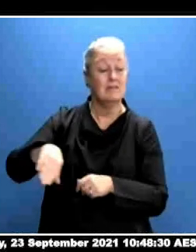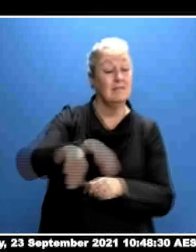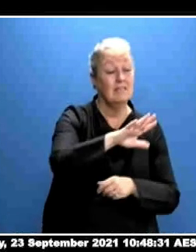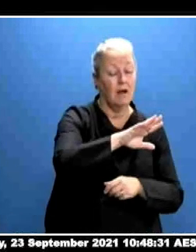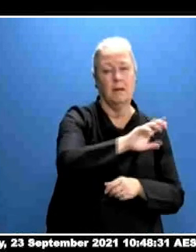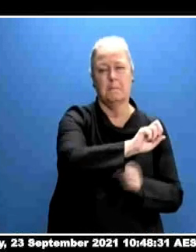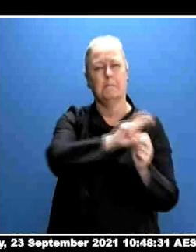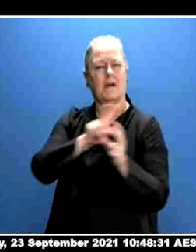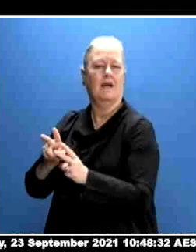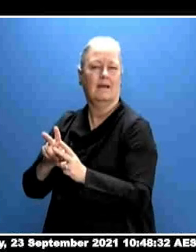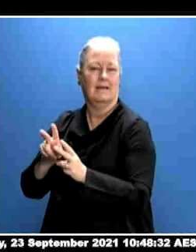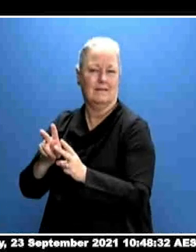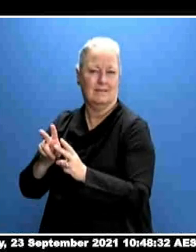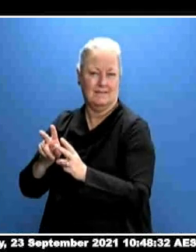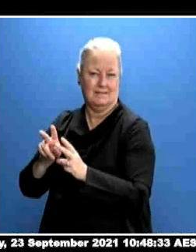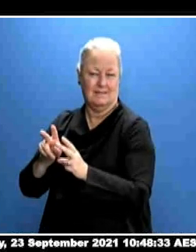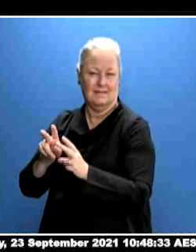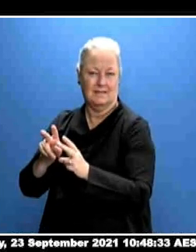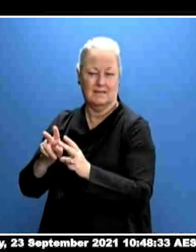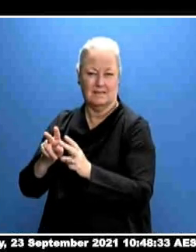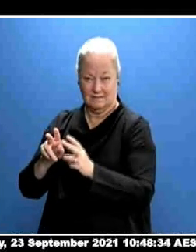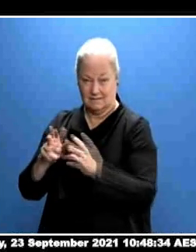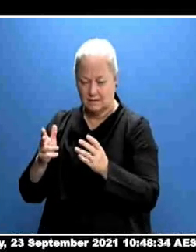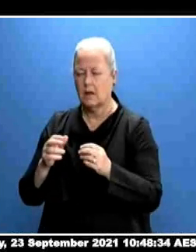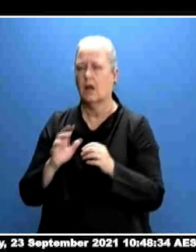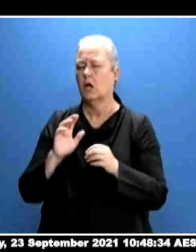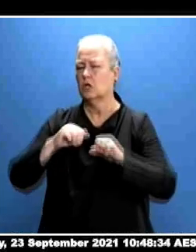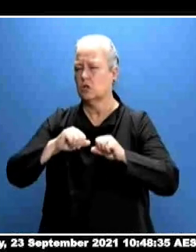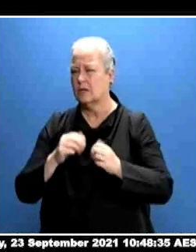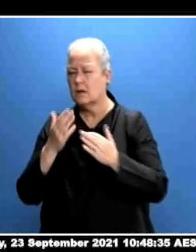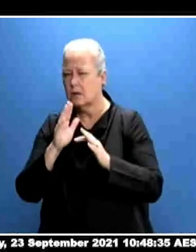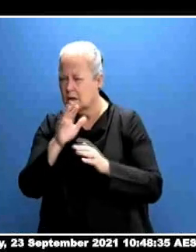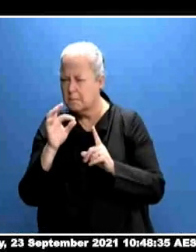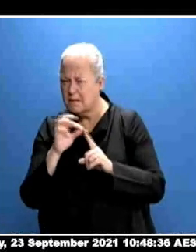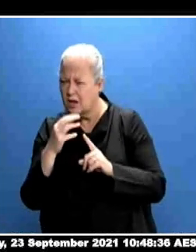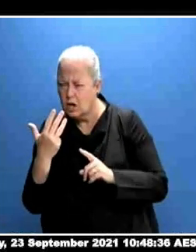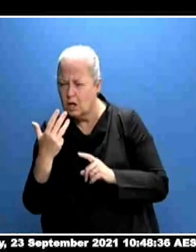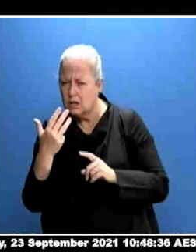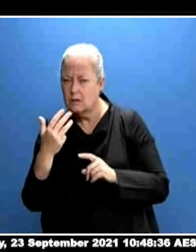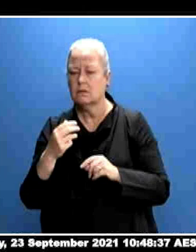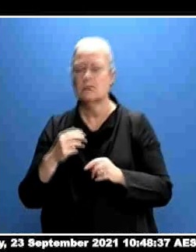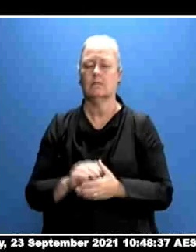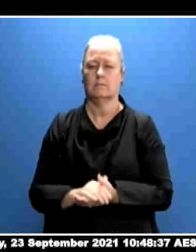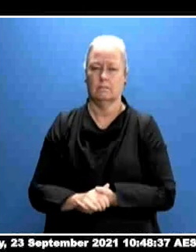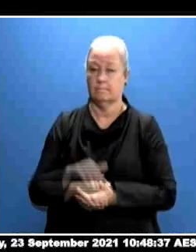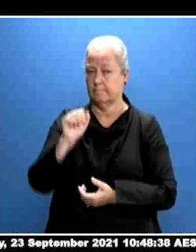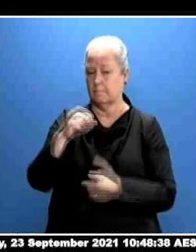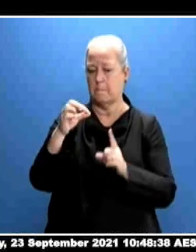Now, that's a very --- CHAIR: Is this page 9, did you say? Yes, page 9, Chair.